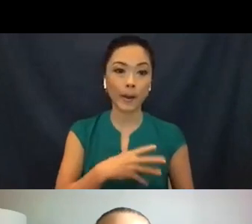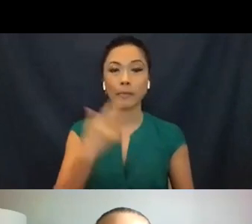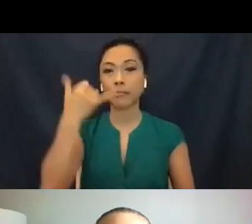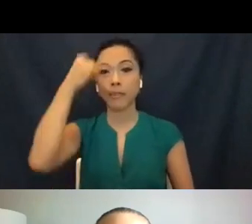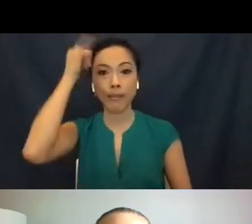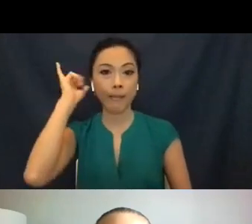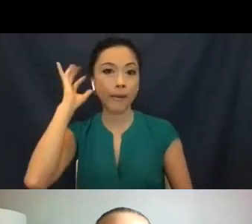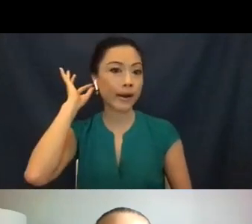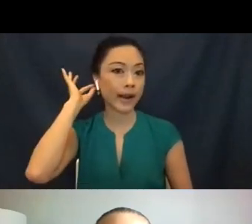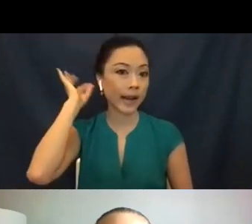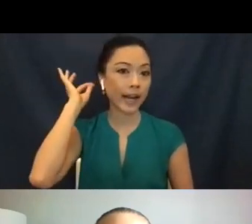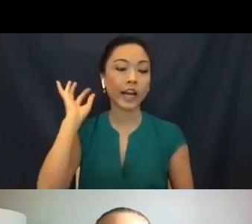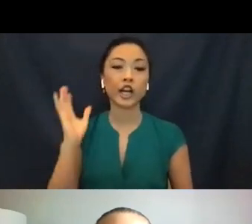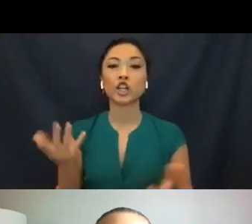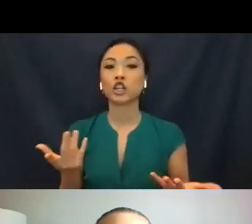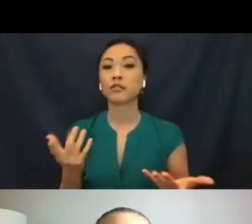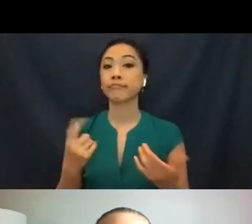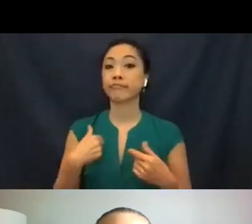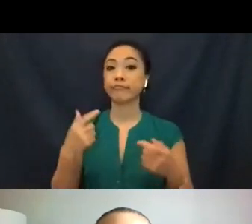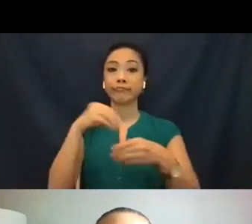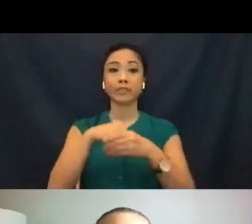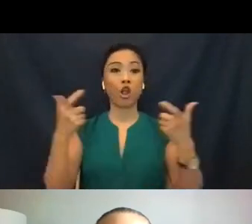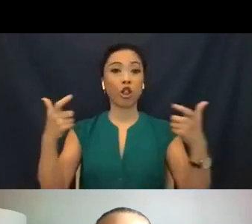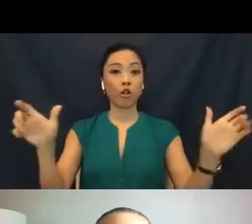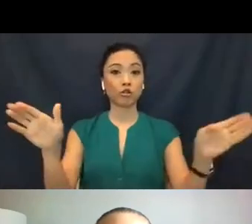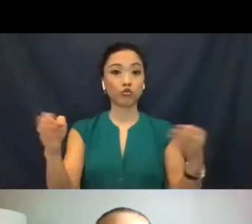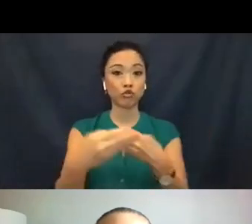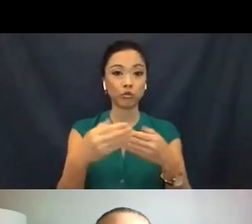room with a cabinet with glass doors behind me.